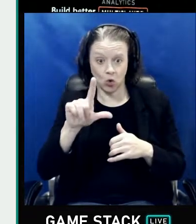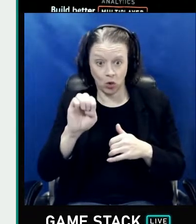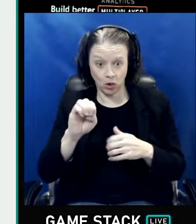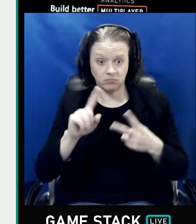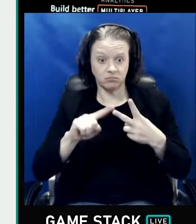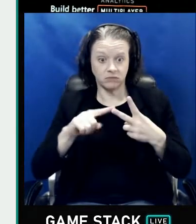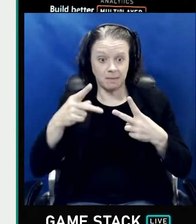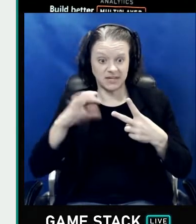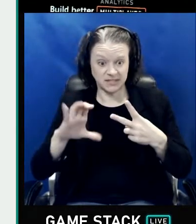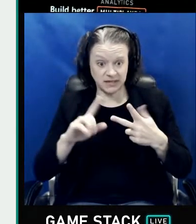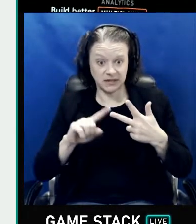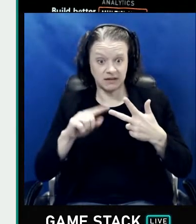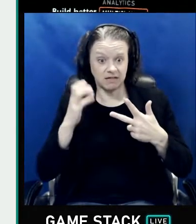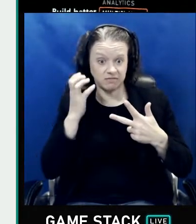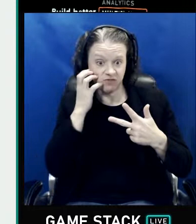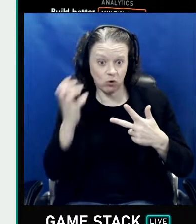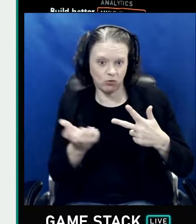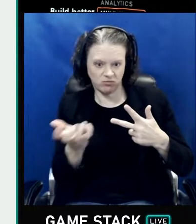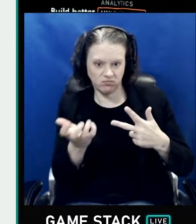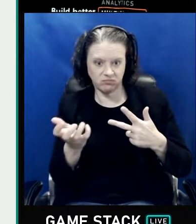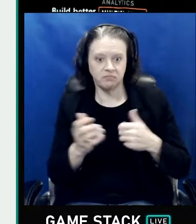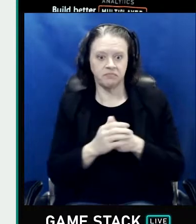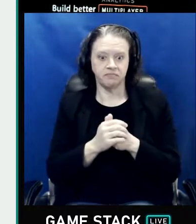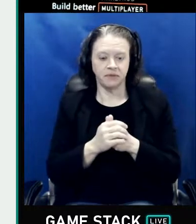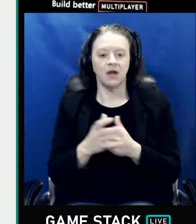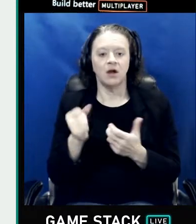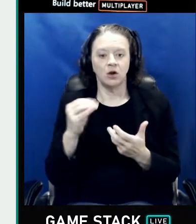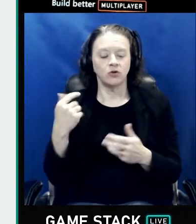Games that don't require a cloud-hosted dedicated game server 53 a:02:31,454 --> 00:02:34,820 are a perfect fit for Party secure multiplayer networking.